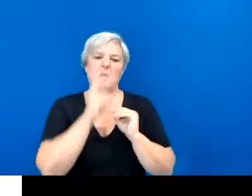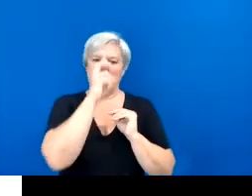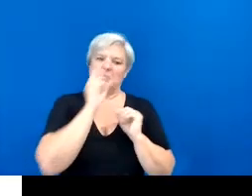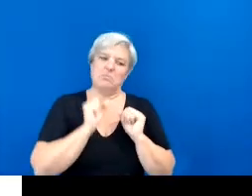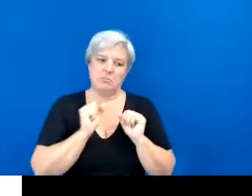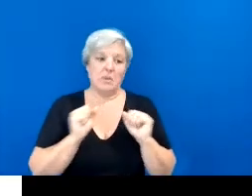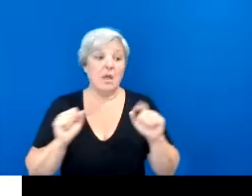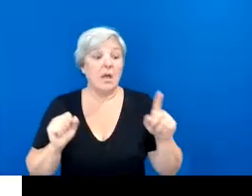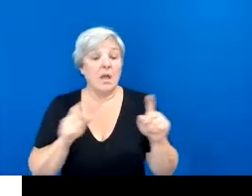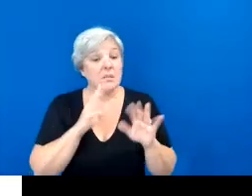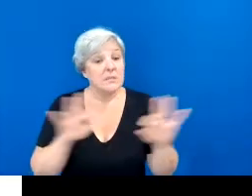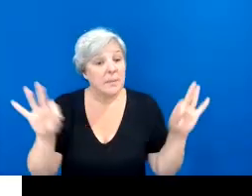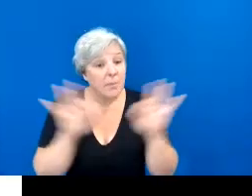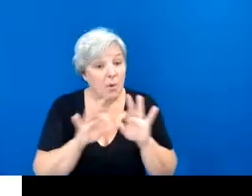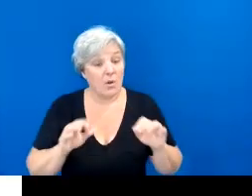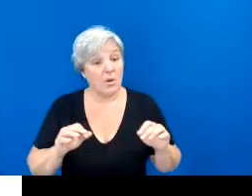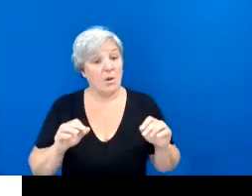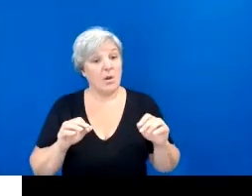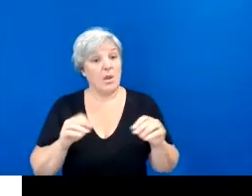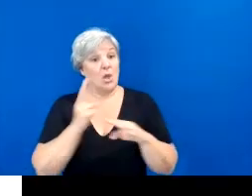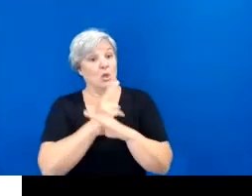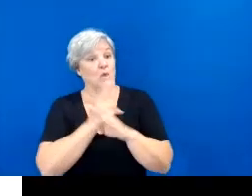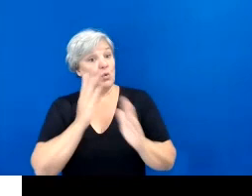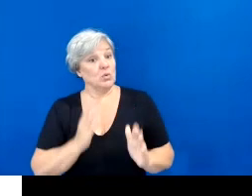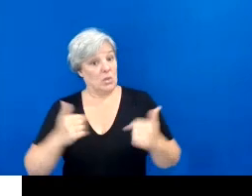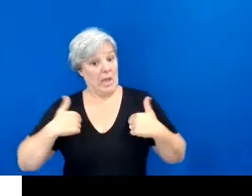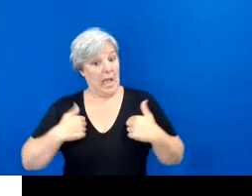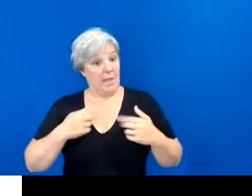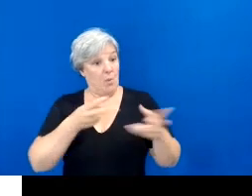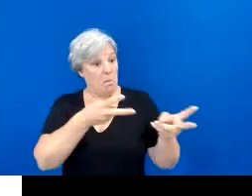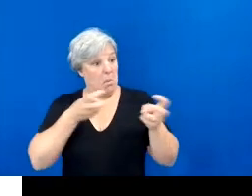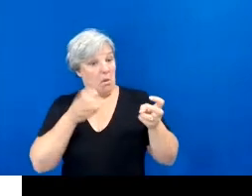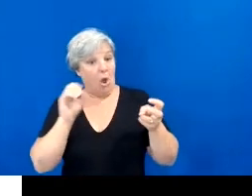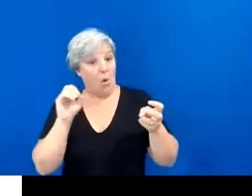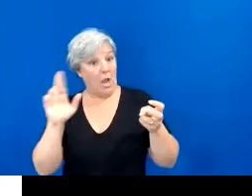It's important that as a user of OER, you understand what these licenses mean